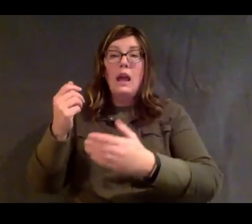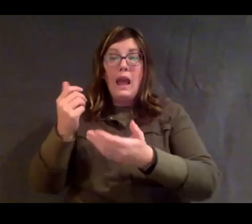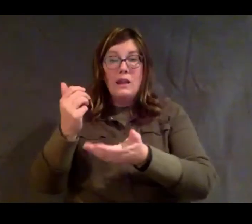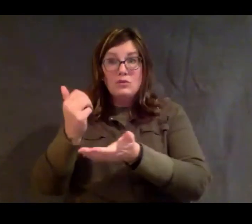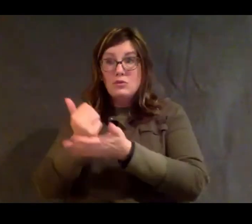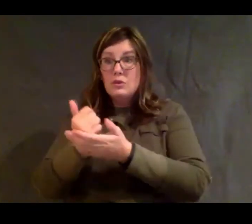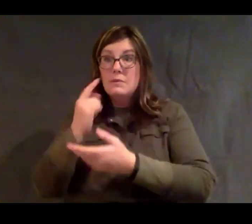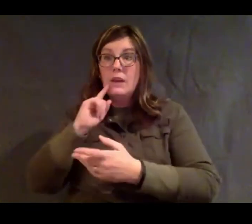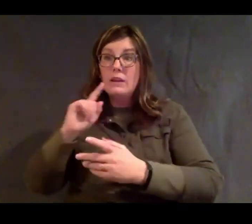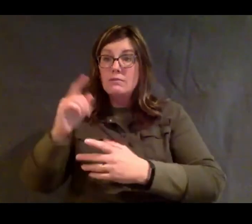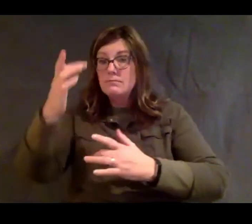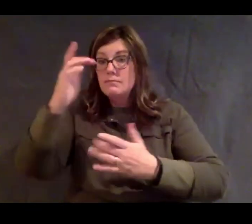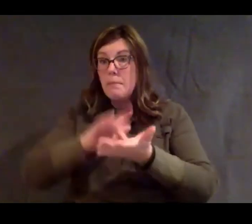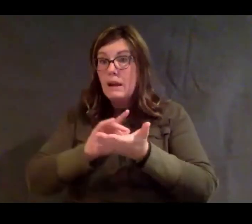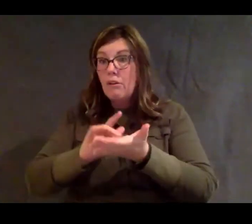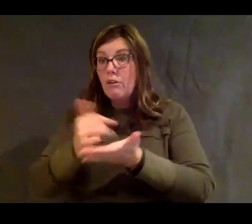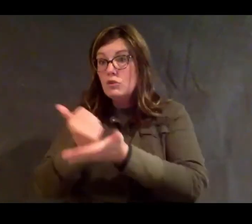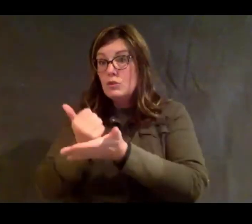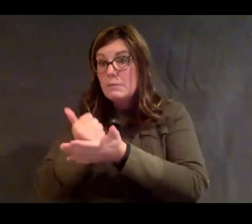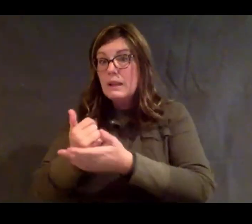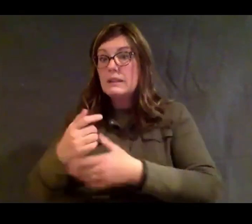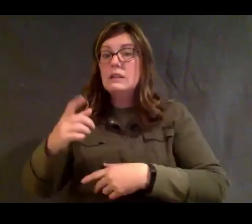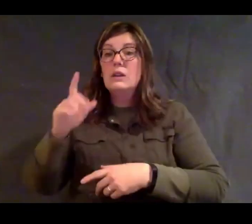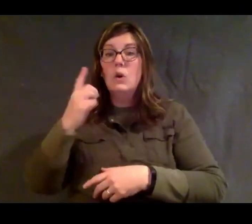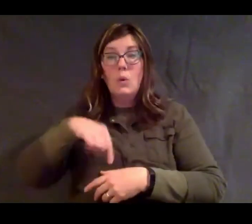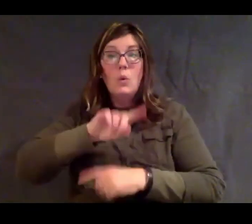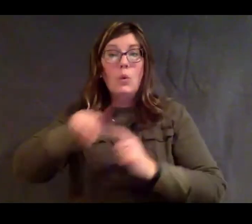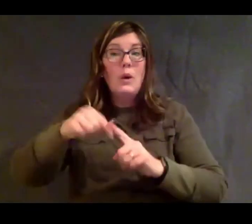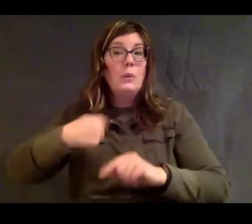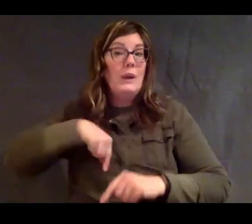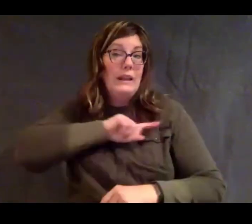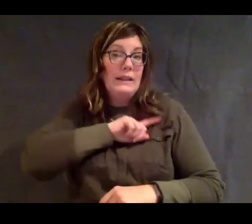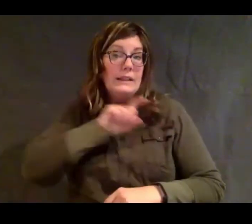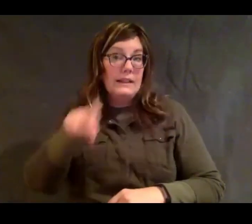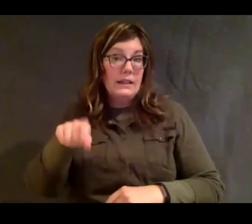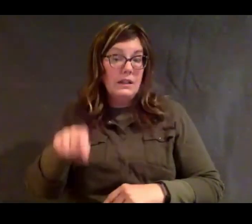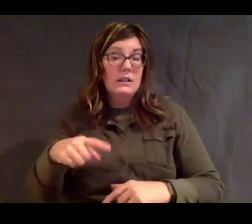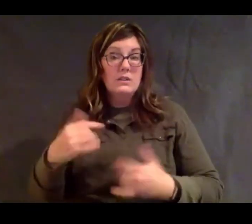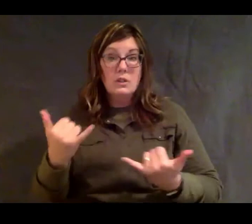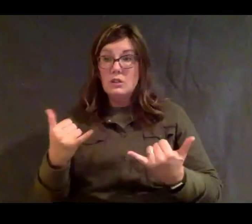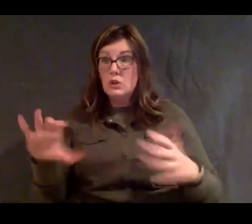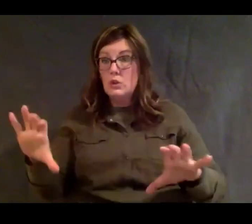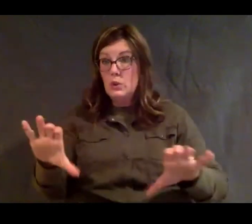so let's do this work together let's fight together and just know that the relationships